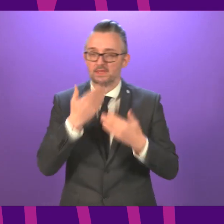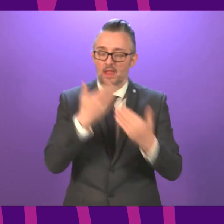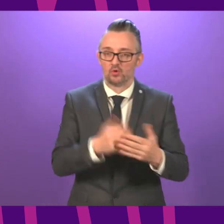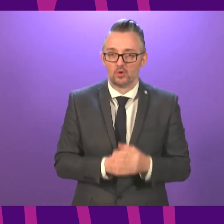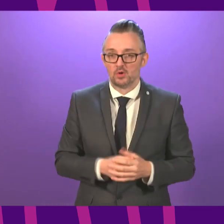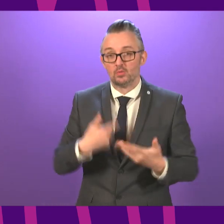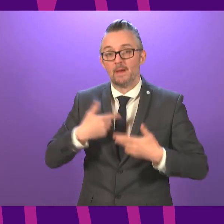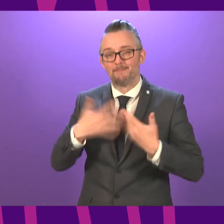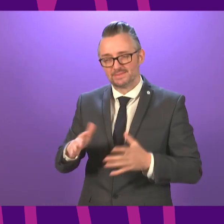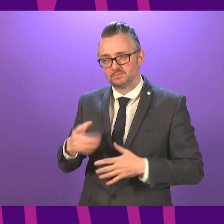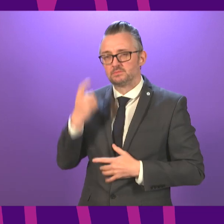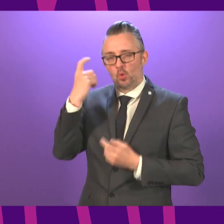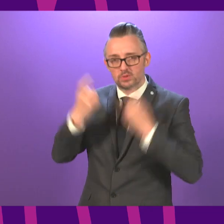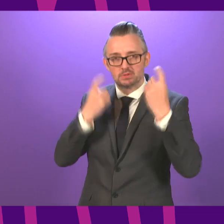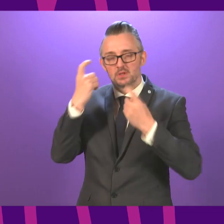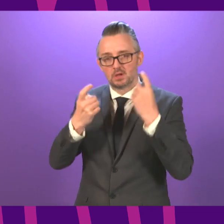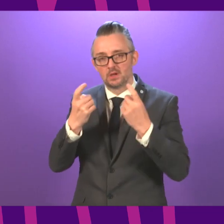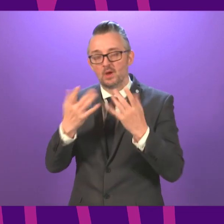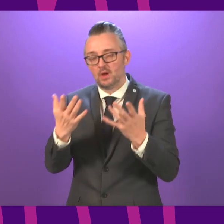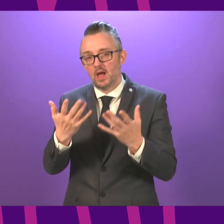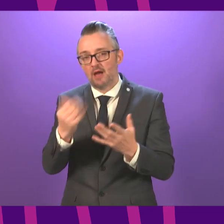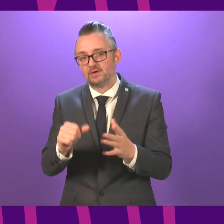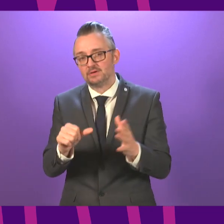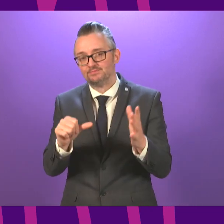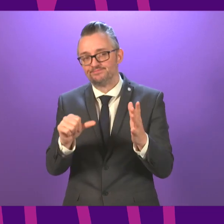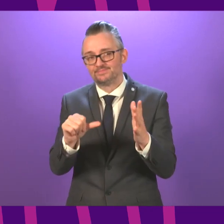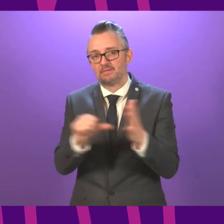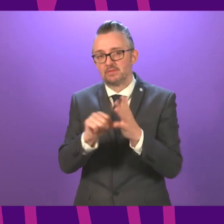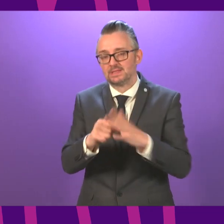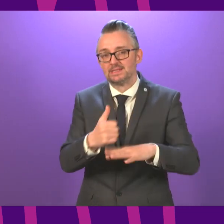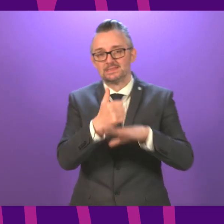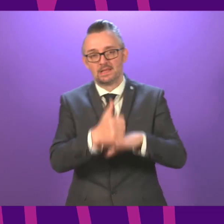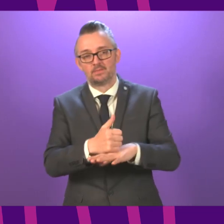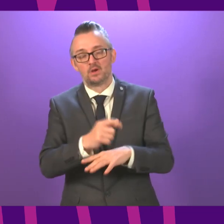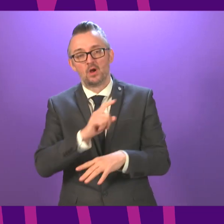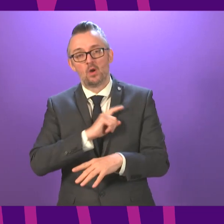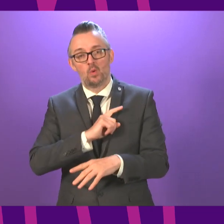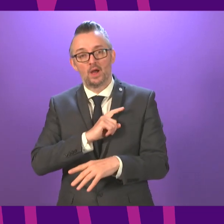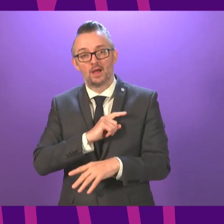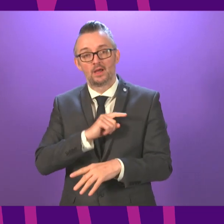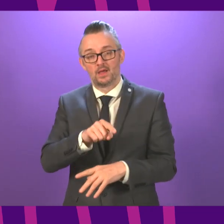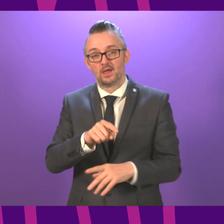but there are difficulties in doing so because of the artificial recognition that it might give,